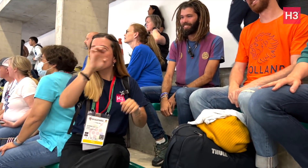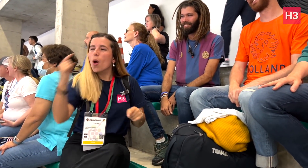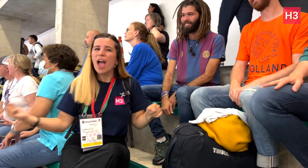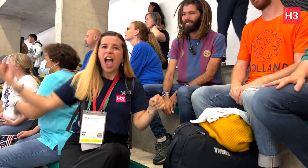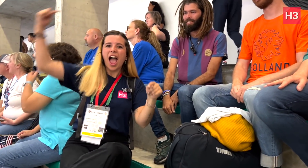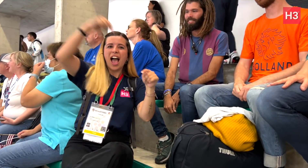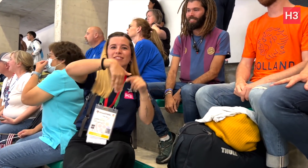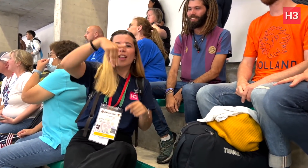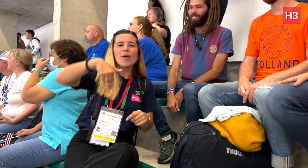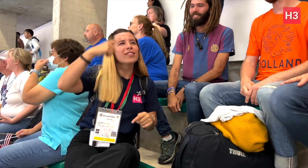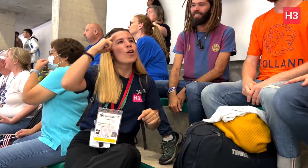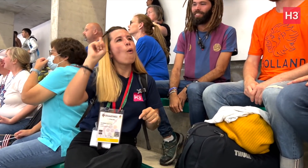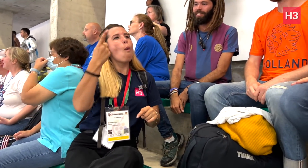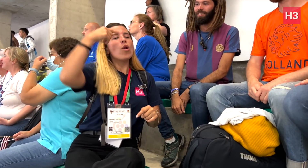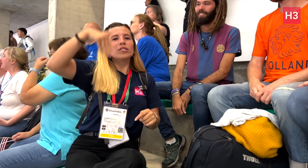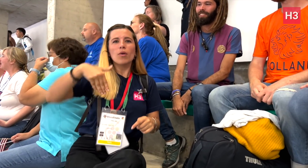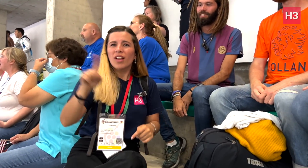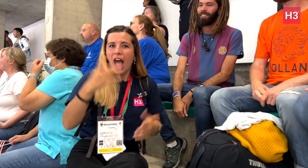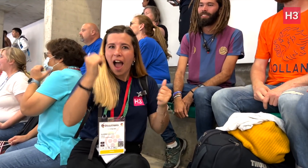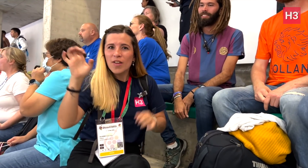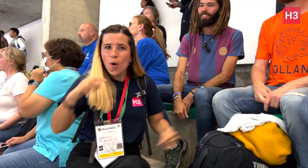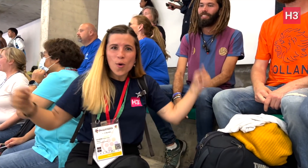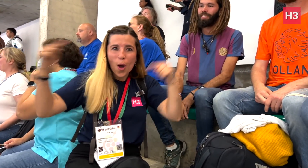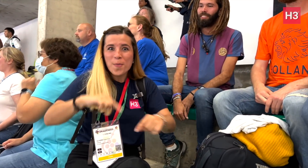are not just from South America, but from Europe and all over the world.